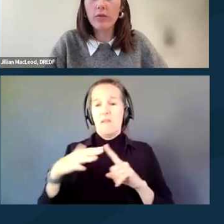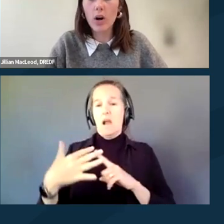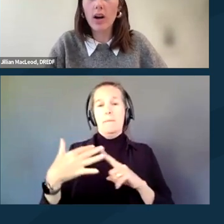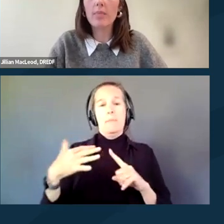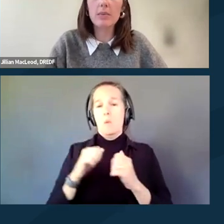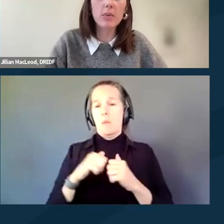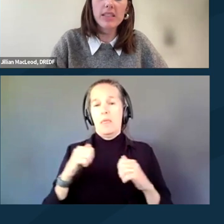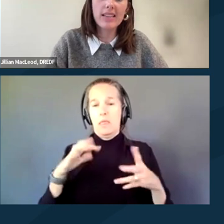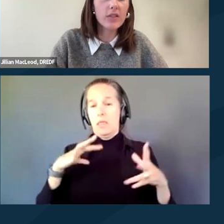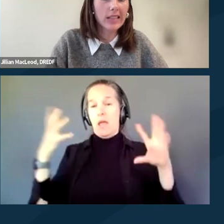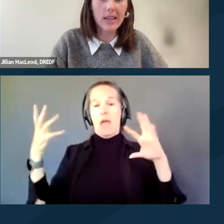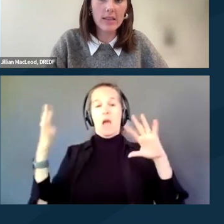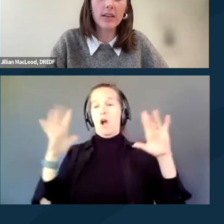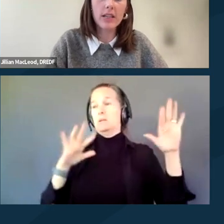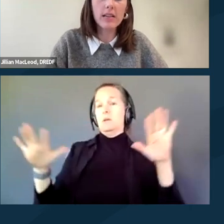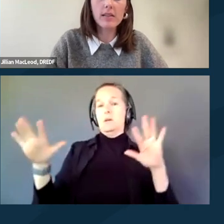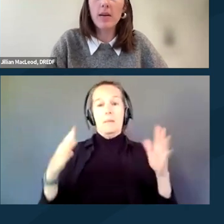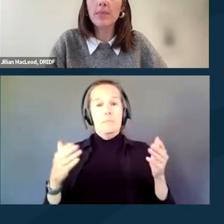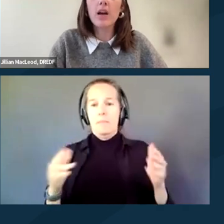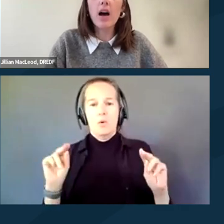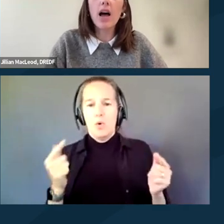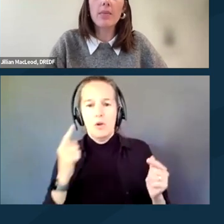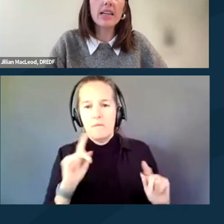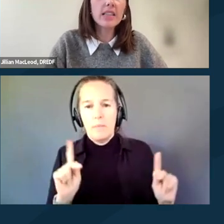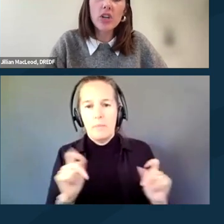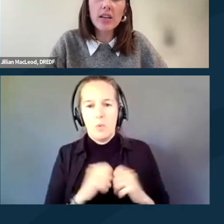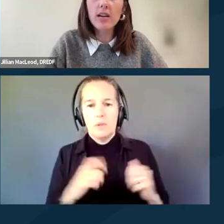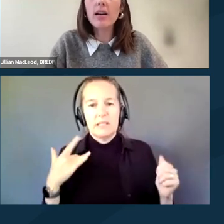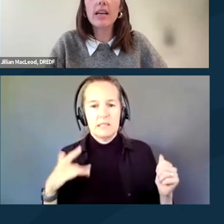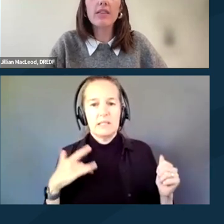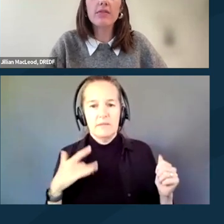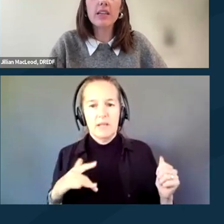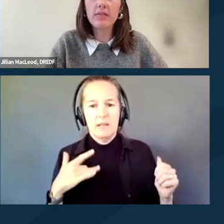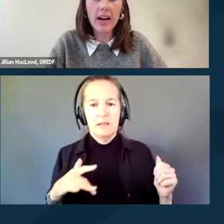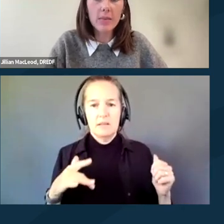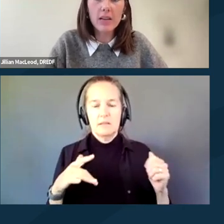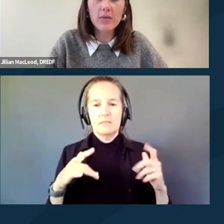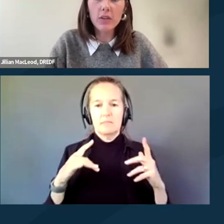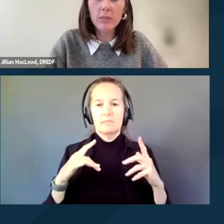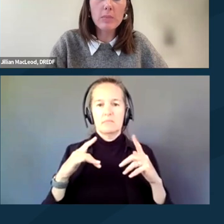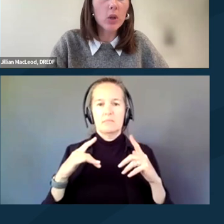for people with sensory sensitivities. In addition, if the environment is full of people